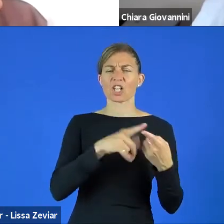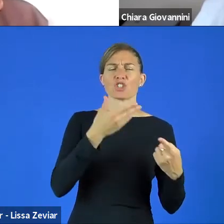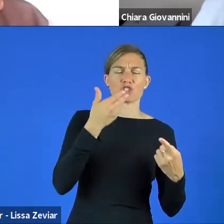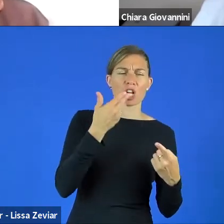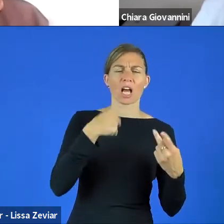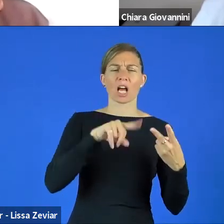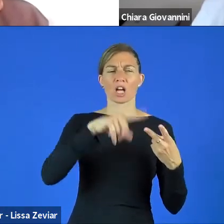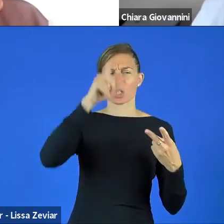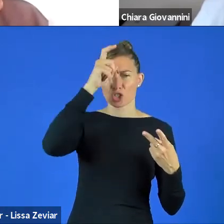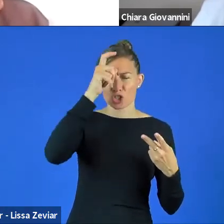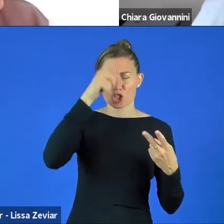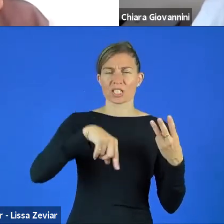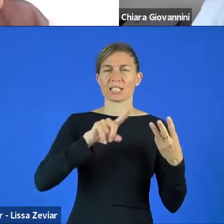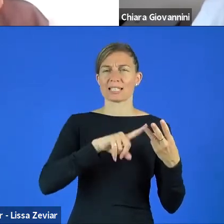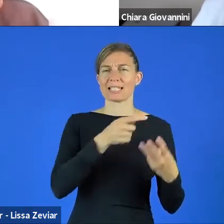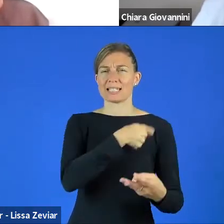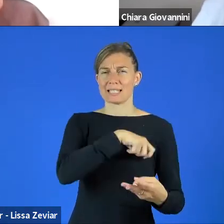so they are also available.